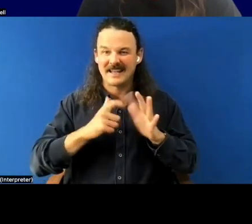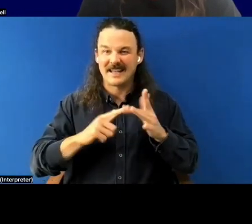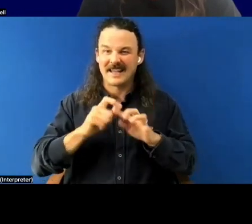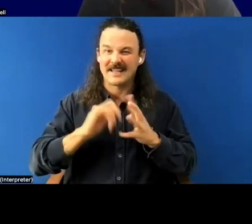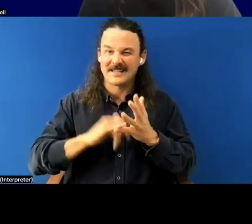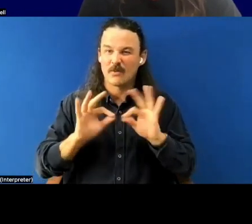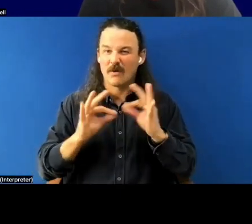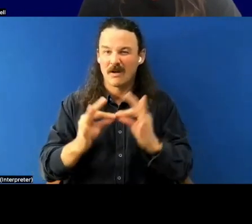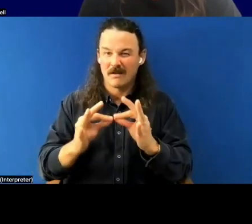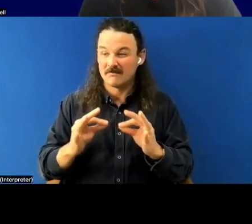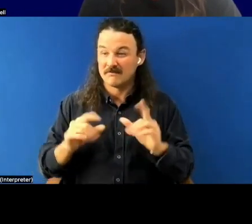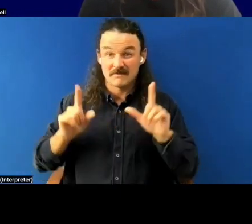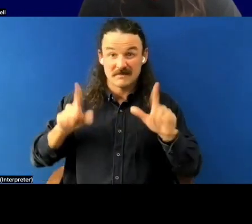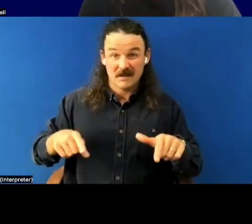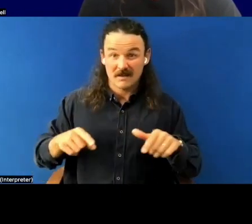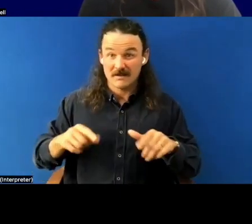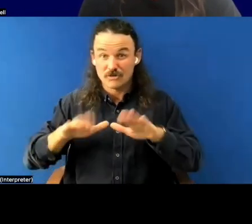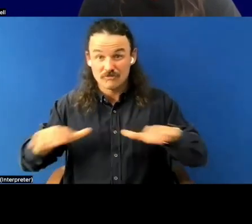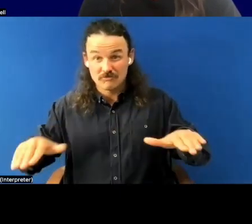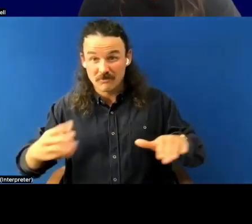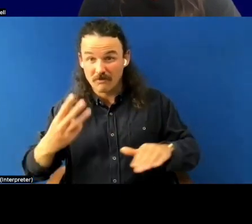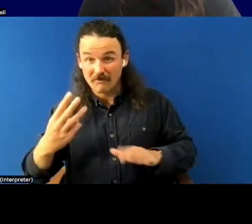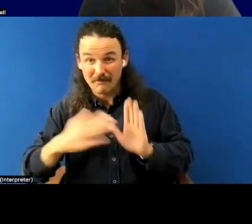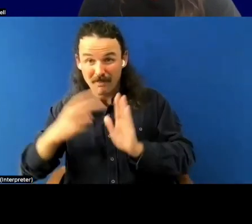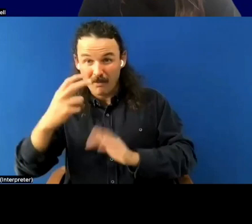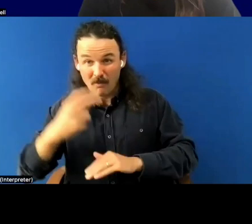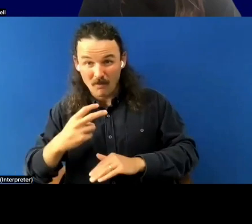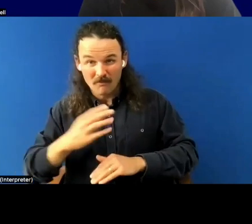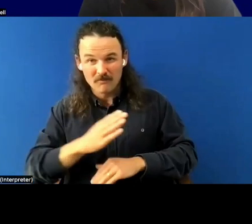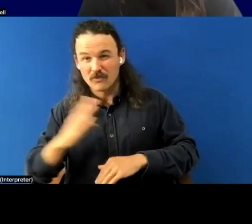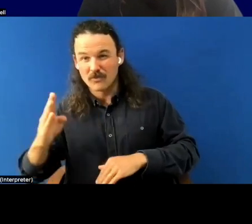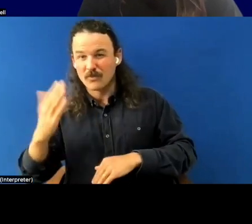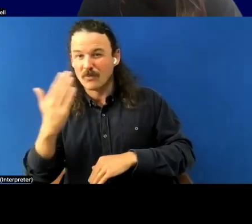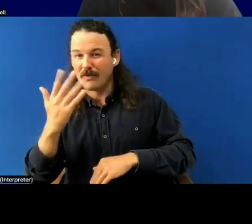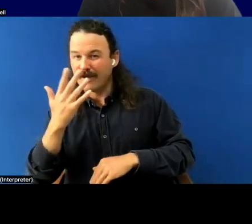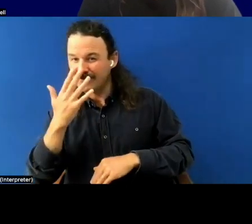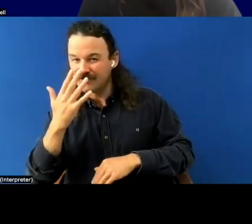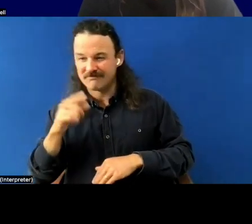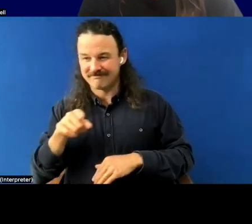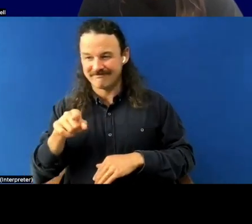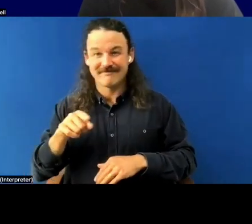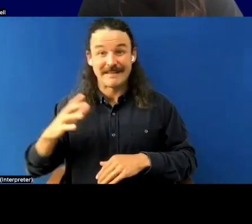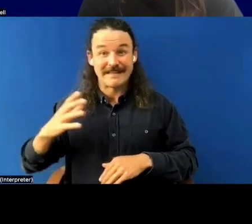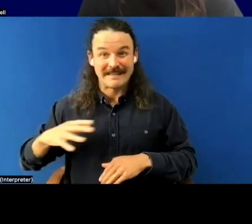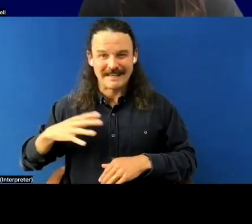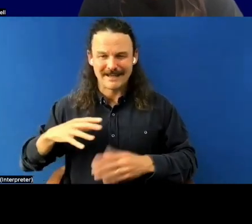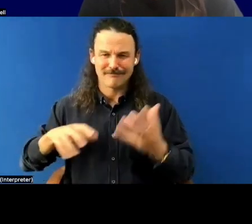old through to school age who have complex needs. We love working with children and their families